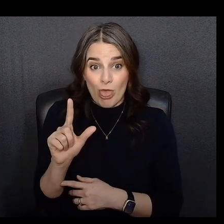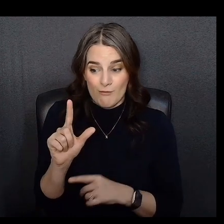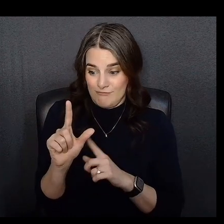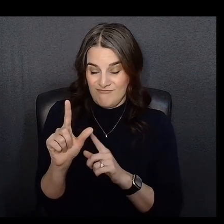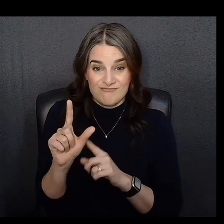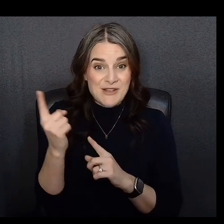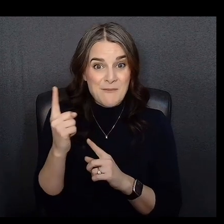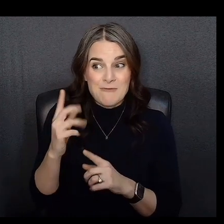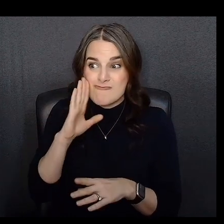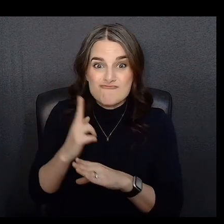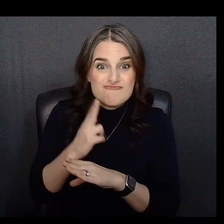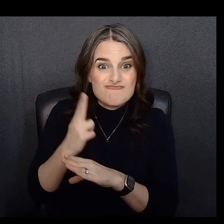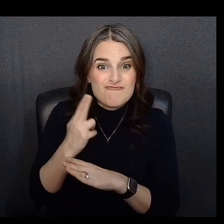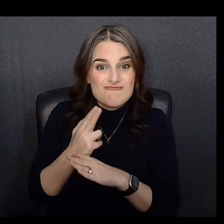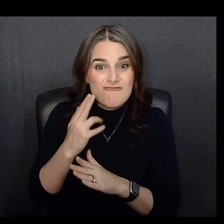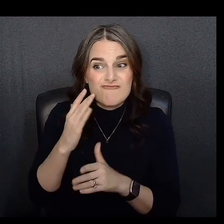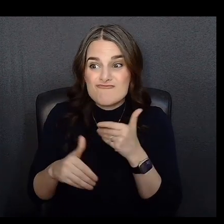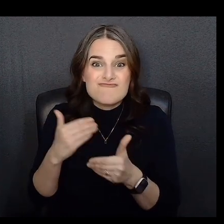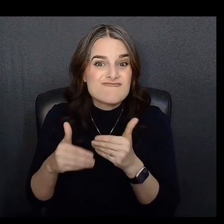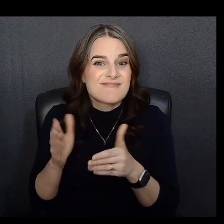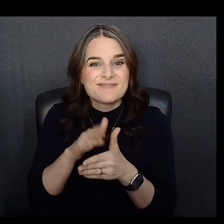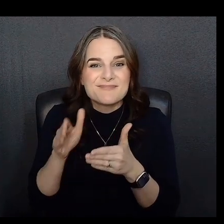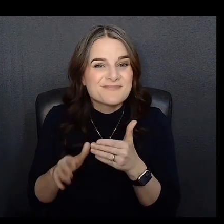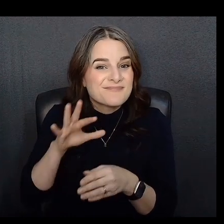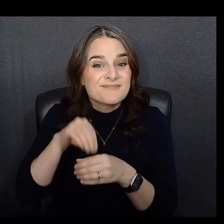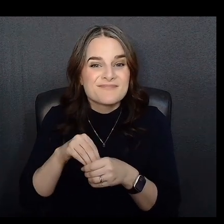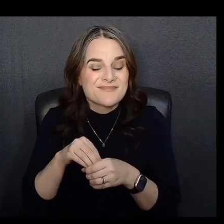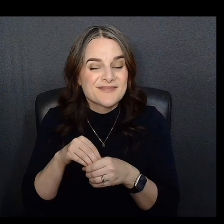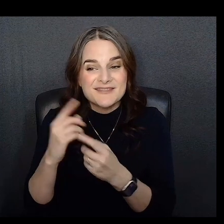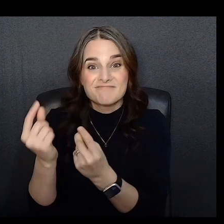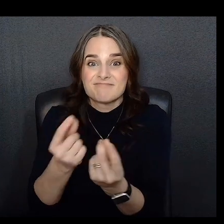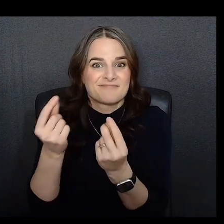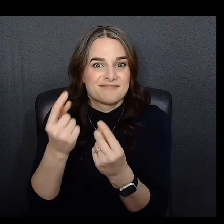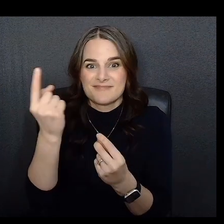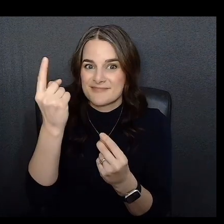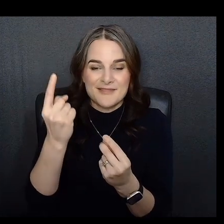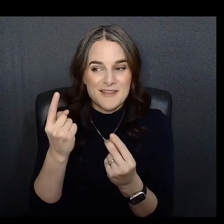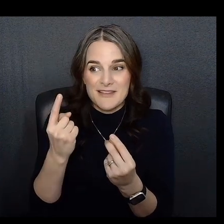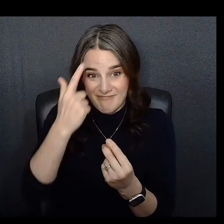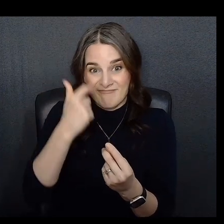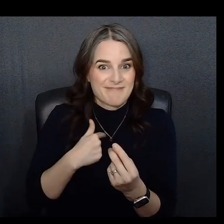uses to complete or participate in a task or activity that they want to do.